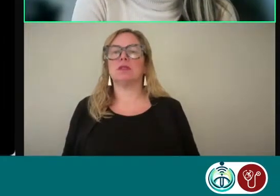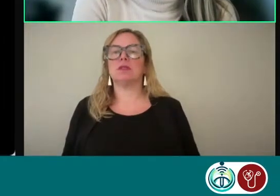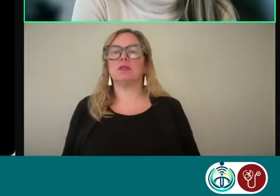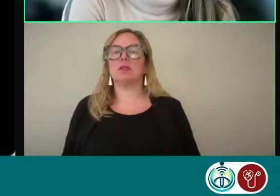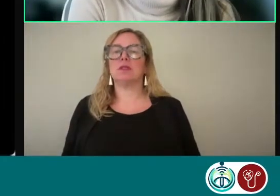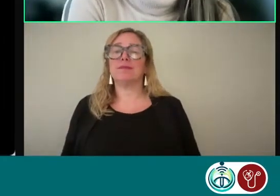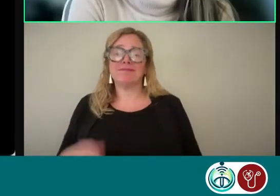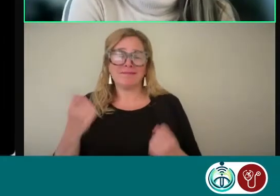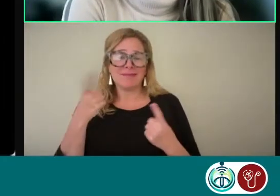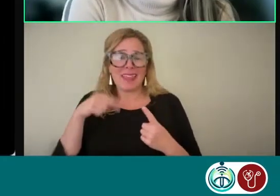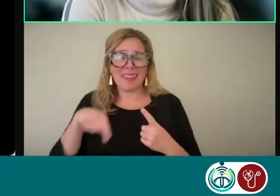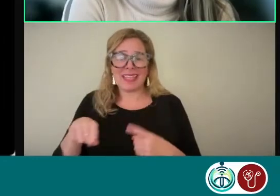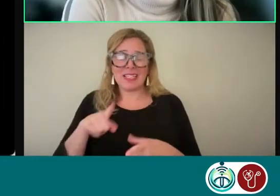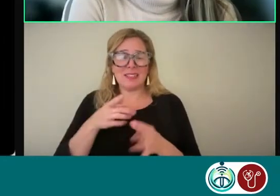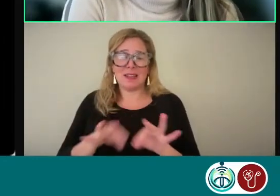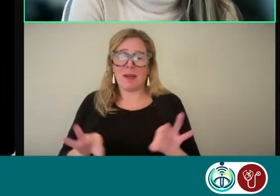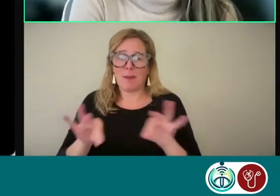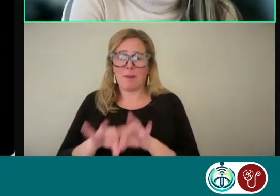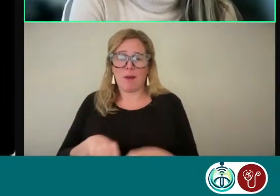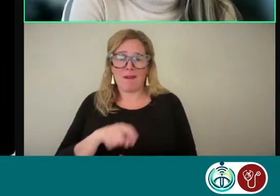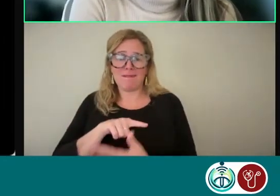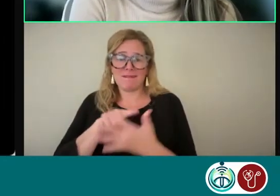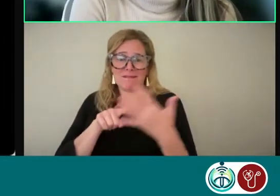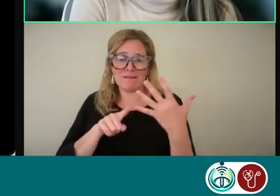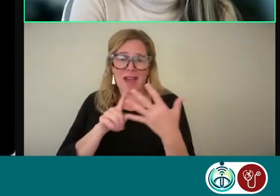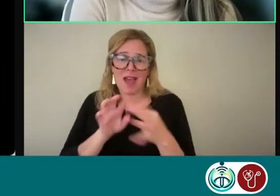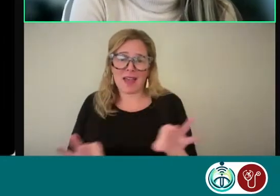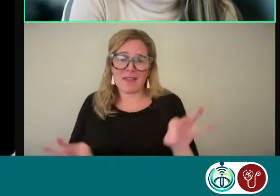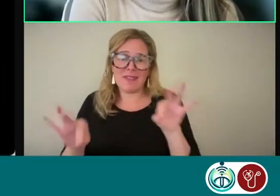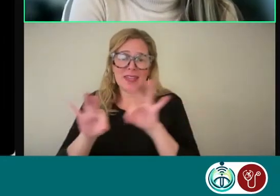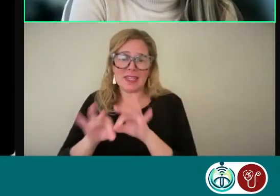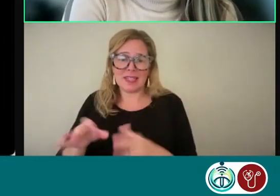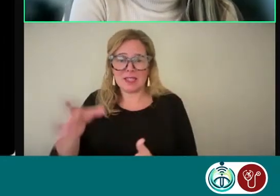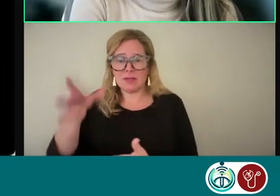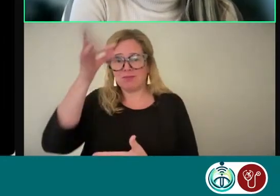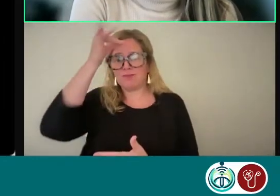I've had from the previous slides. And I just wanna say that I know that as providers and